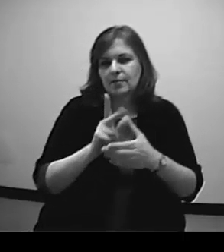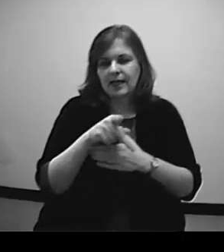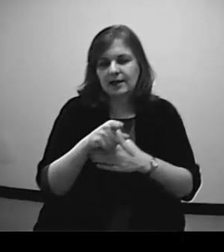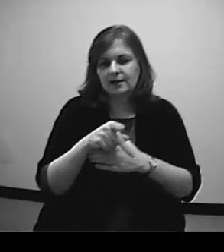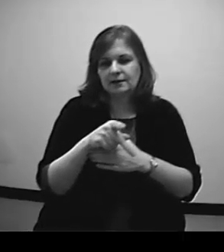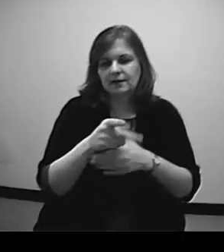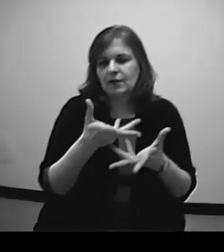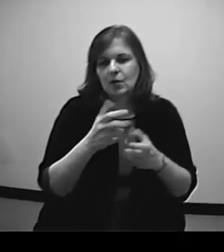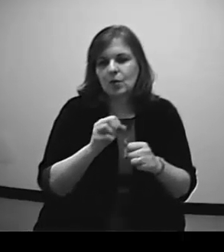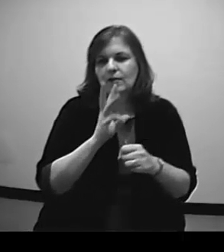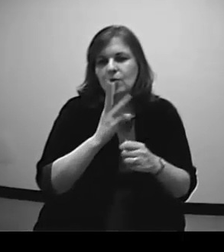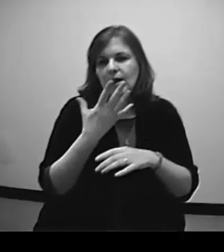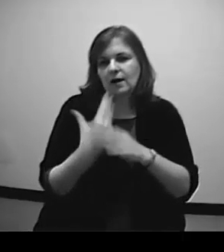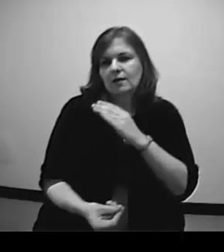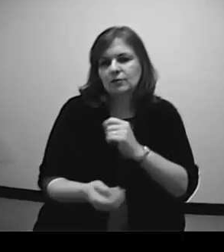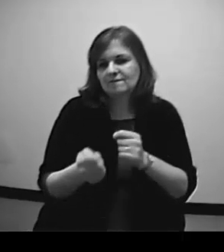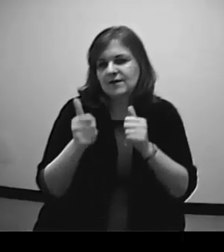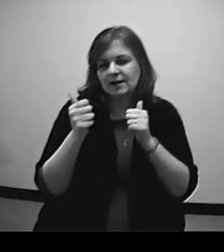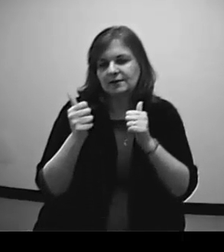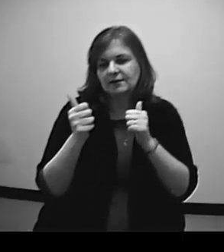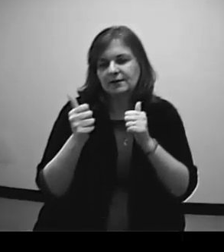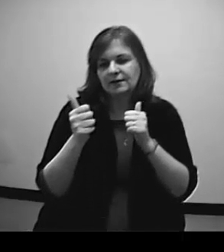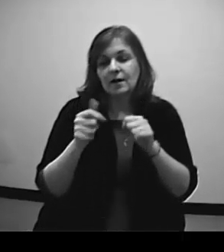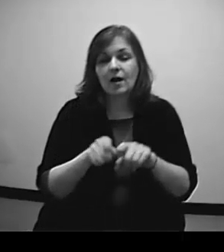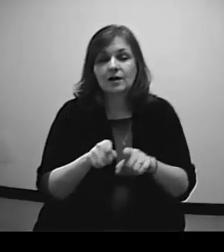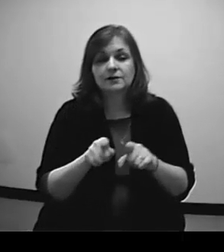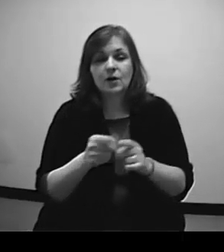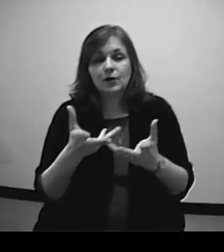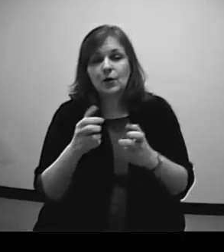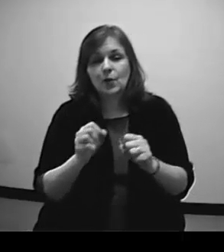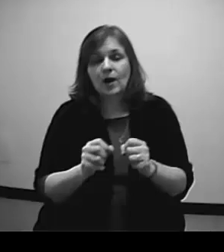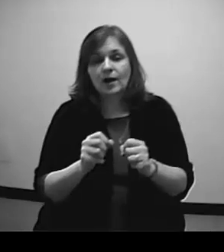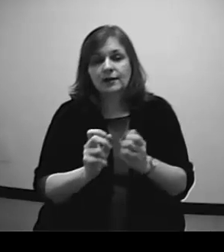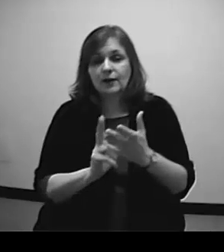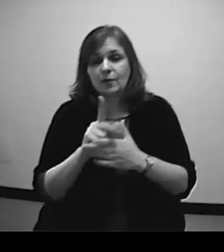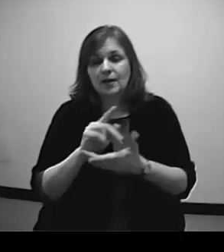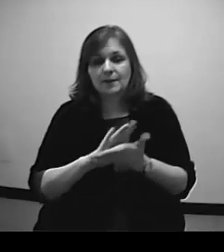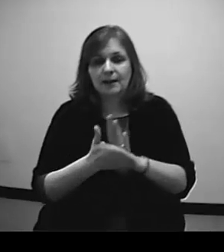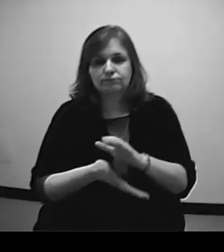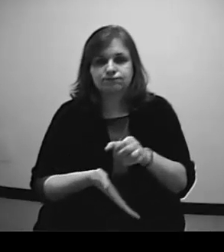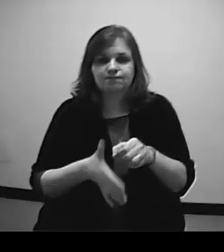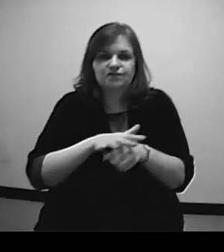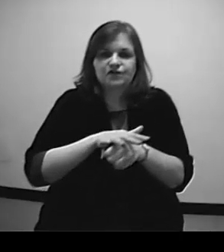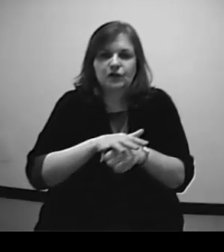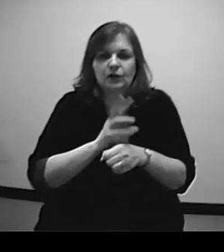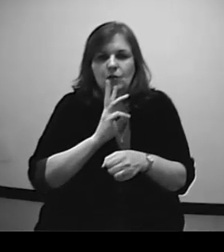escaping too fast but we also don't want your plant to become waterlogged either!!